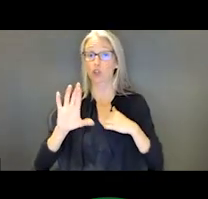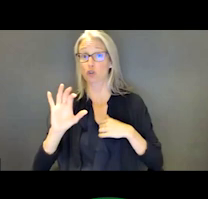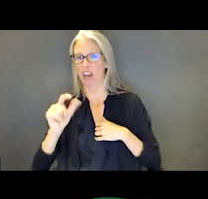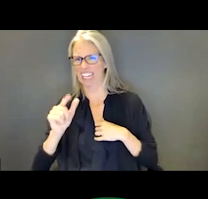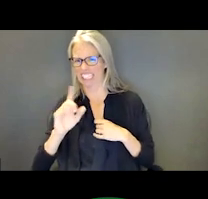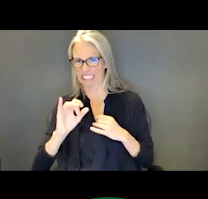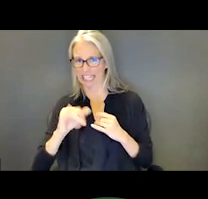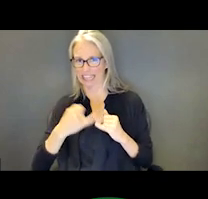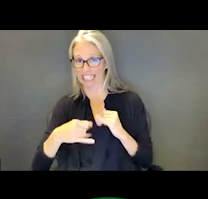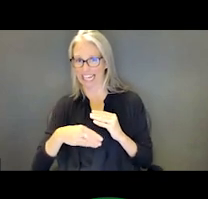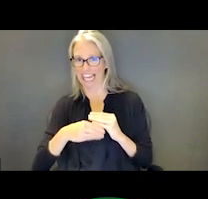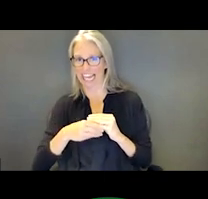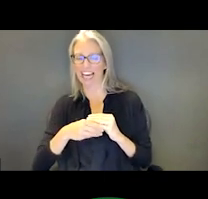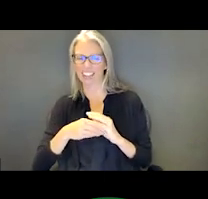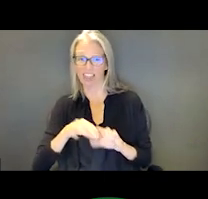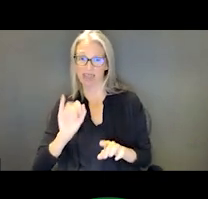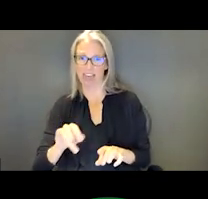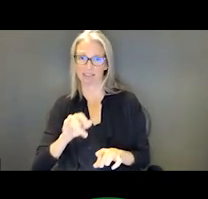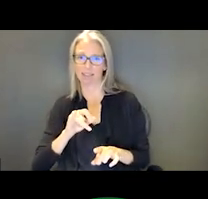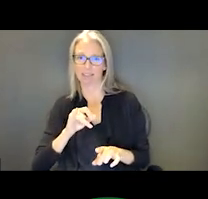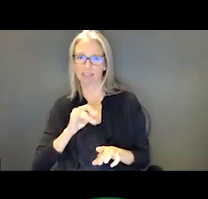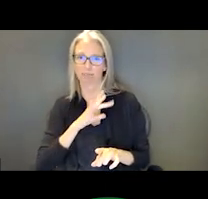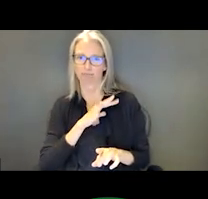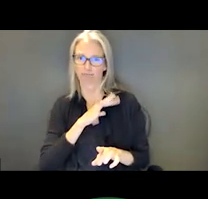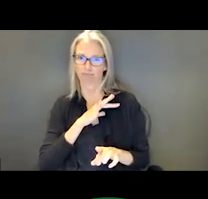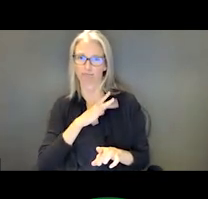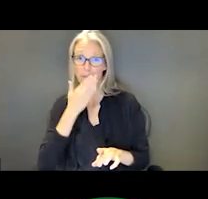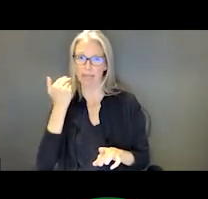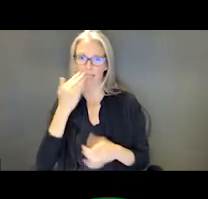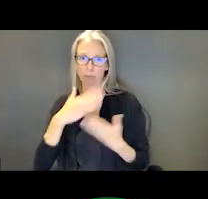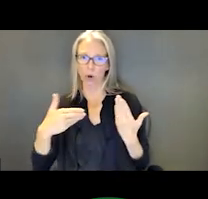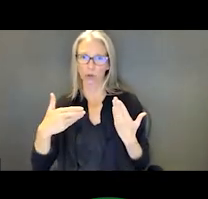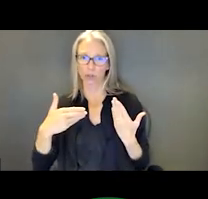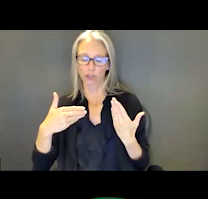is seeing we invited construction contractors and park operator contracted park operators